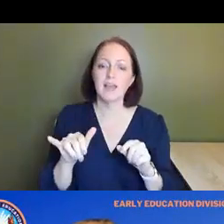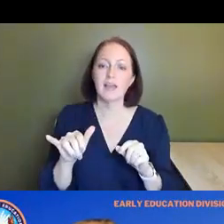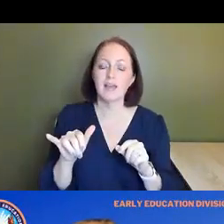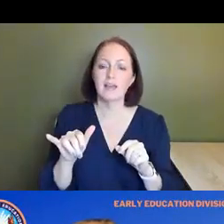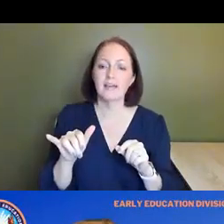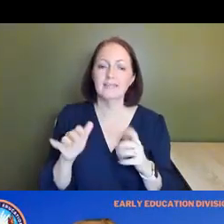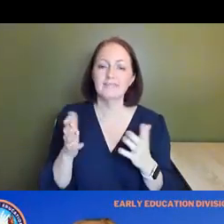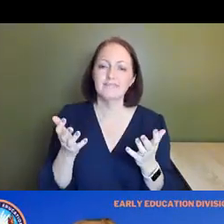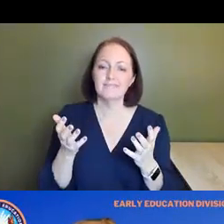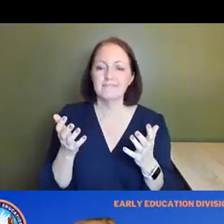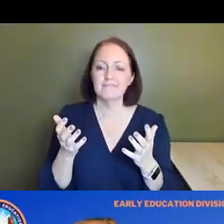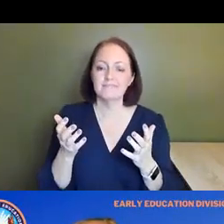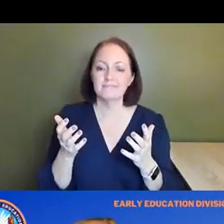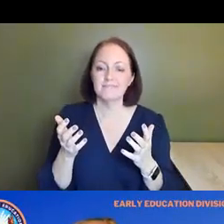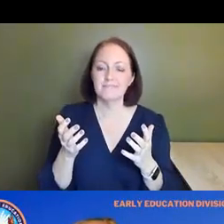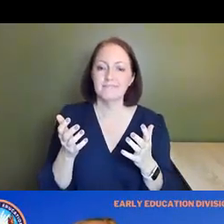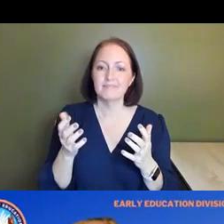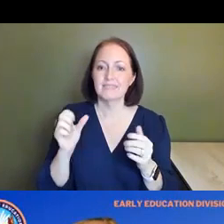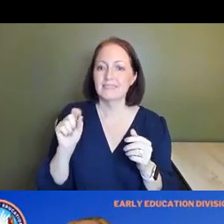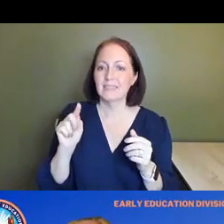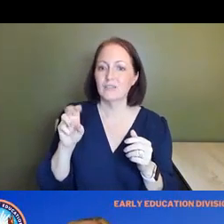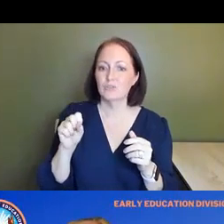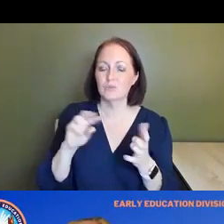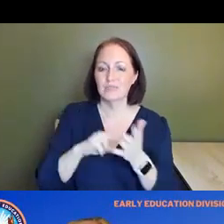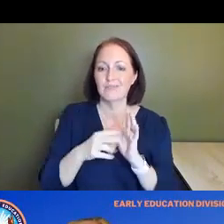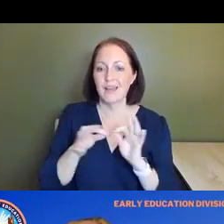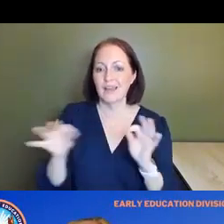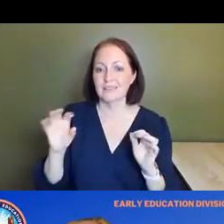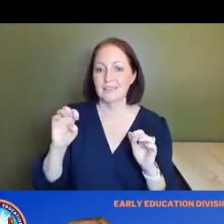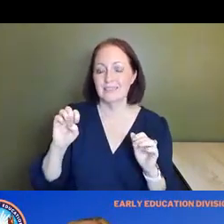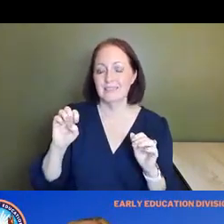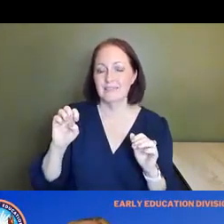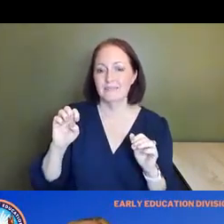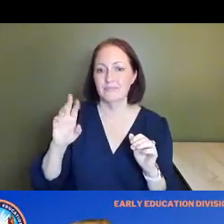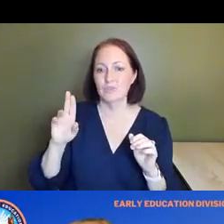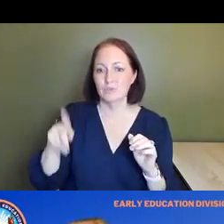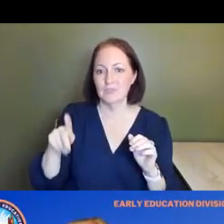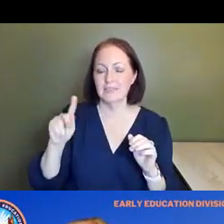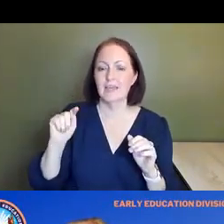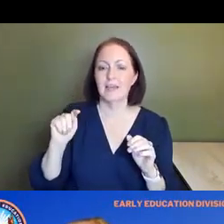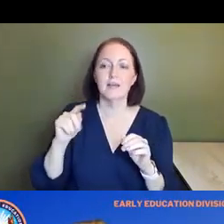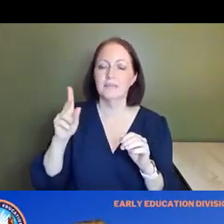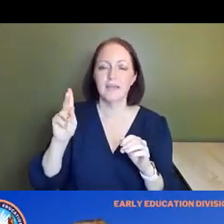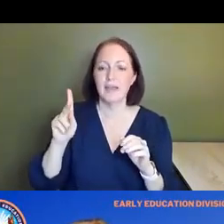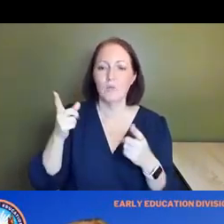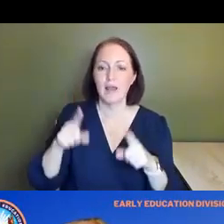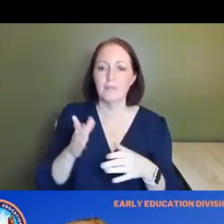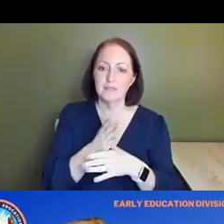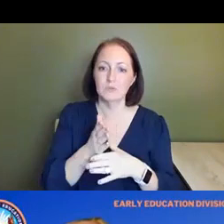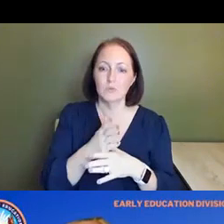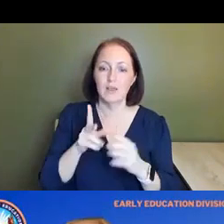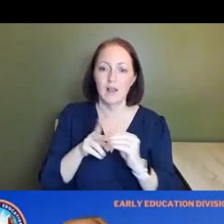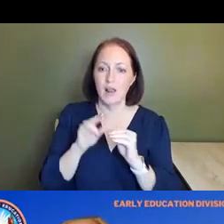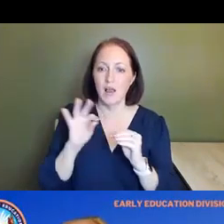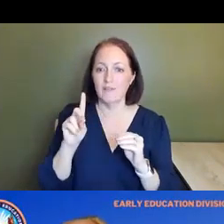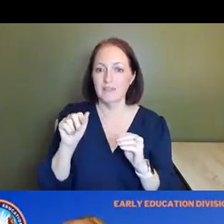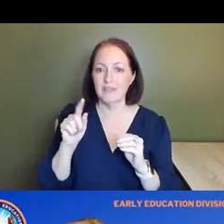not you know statue defines ETK as whatever happens between the cutoff date for TK let's